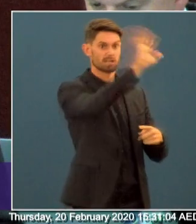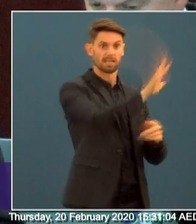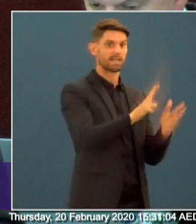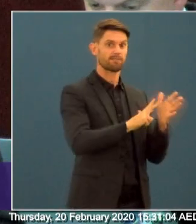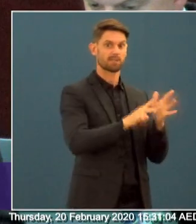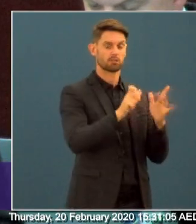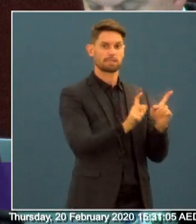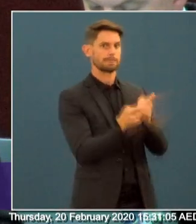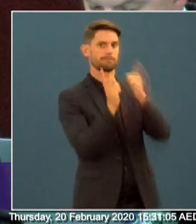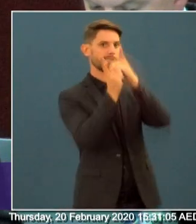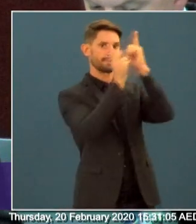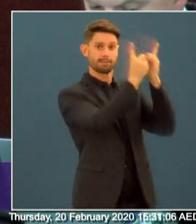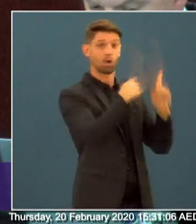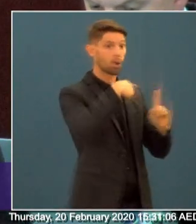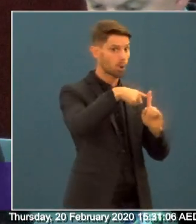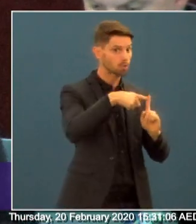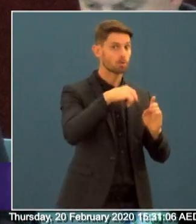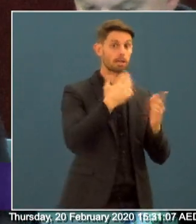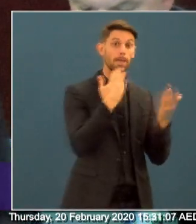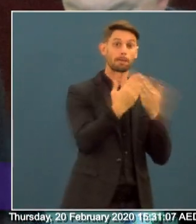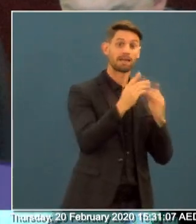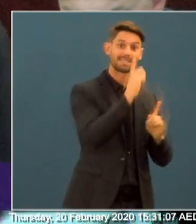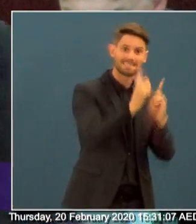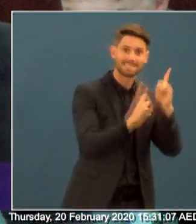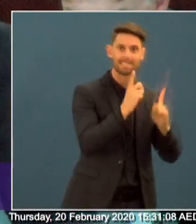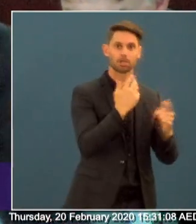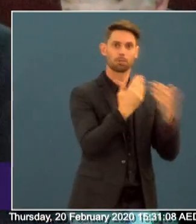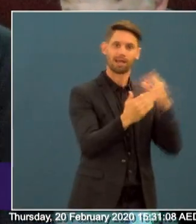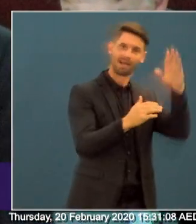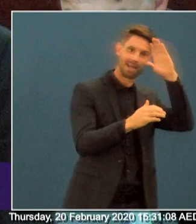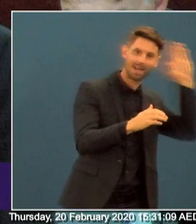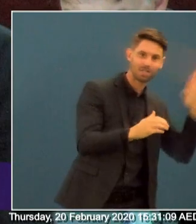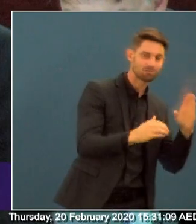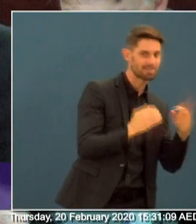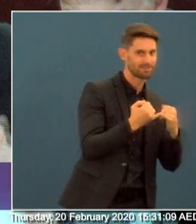regional and metropolitan areas. And, over the page,